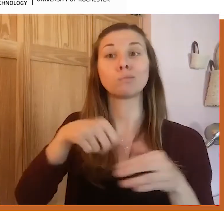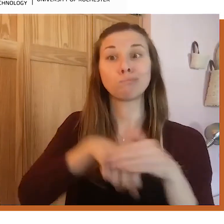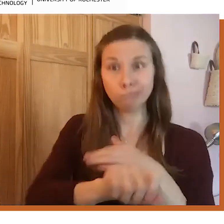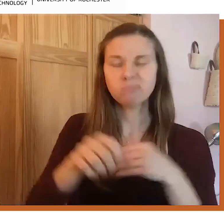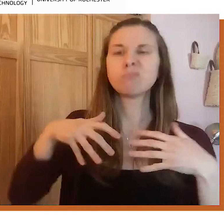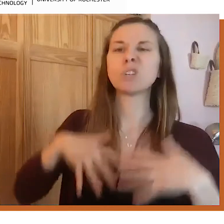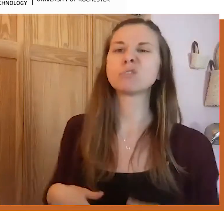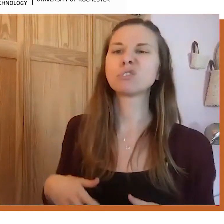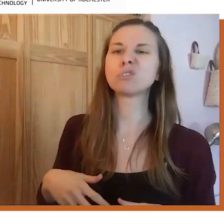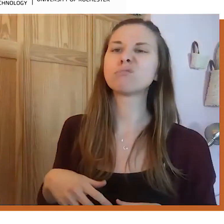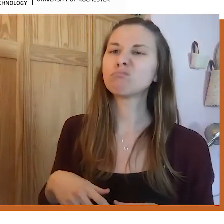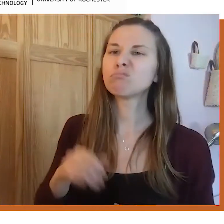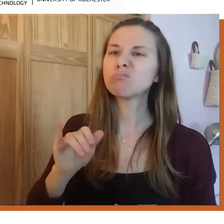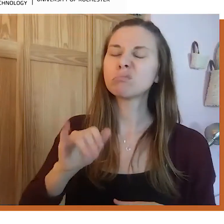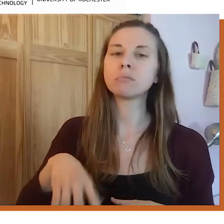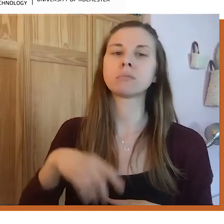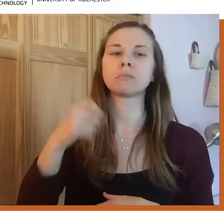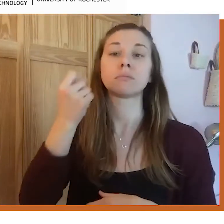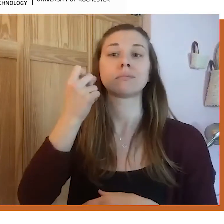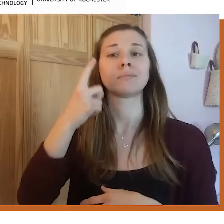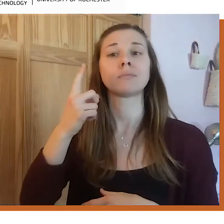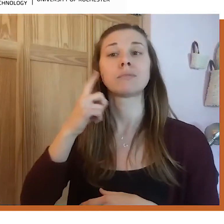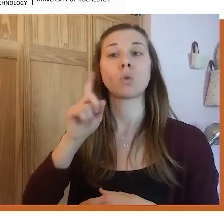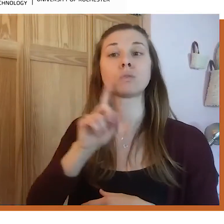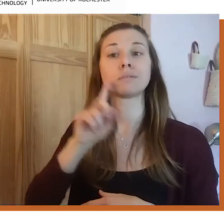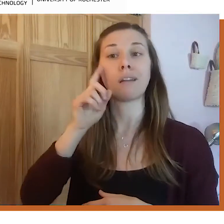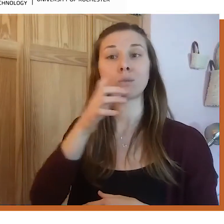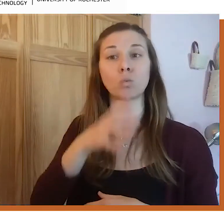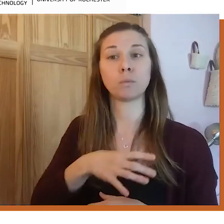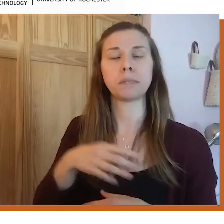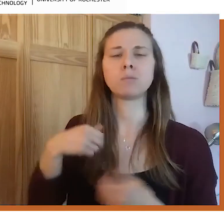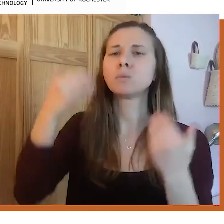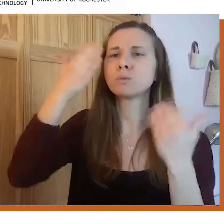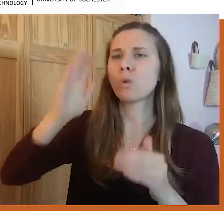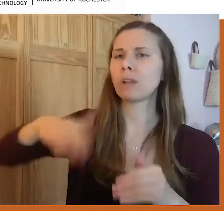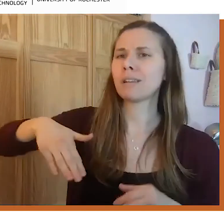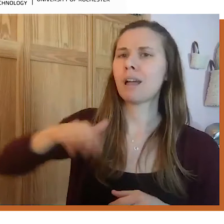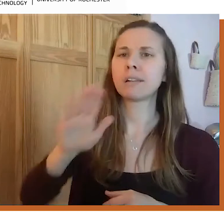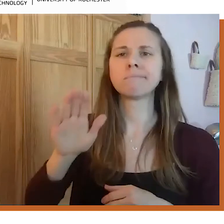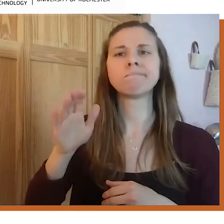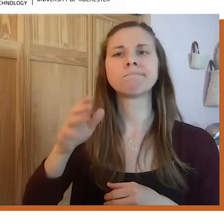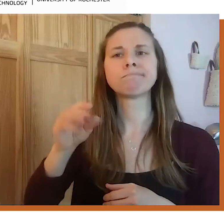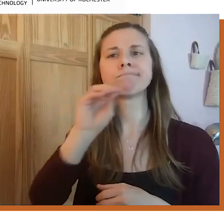and postpartum depression is also higher for unintended pregnancies. We don't know the specifics of that in Deaf women.